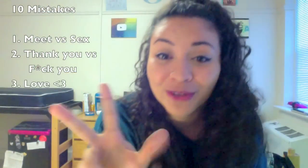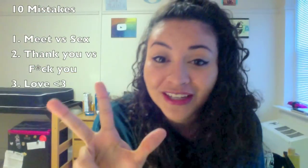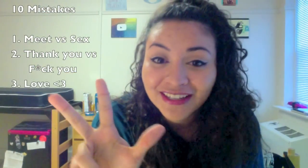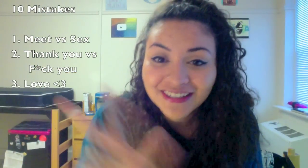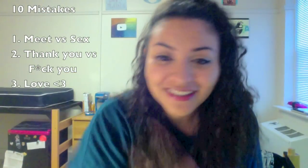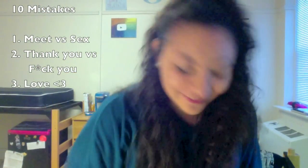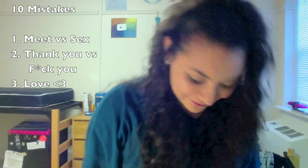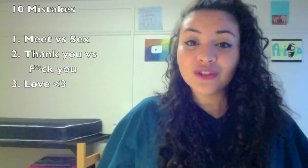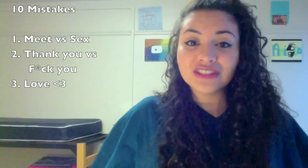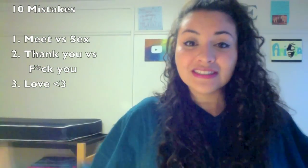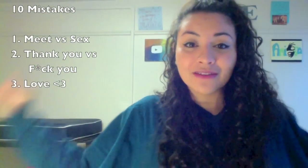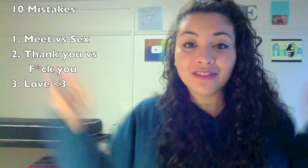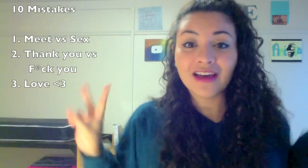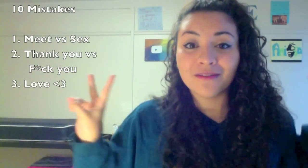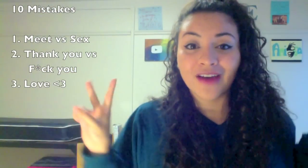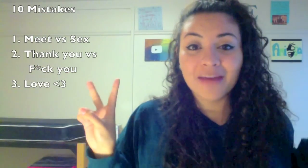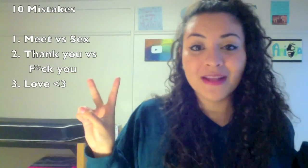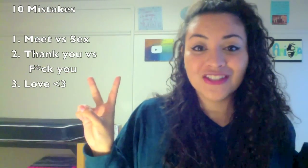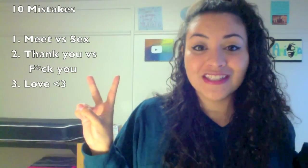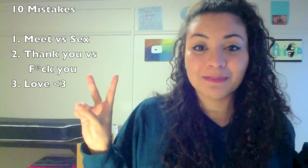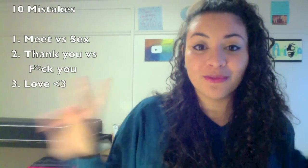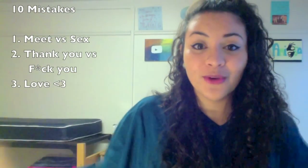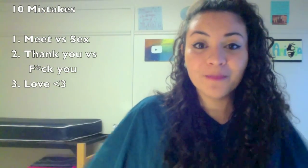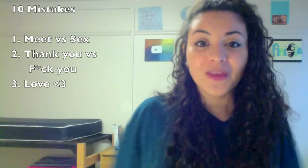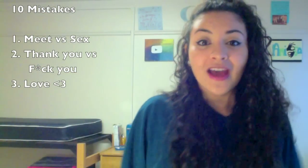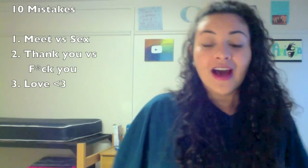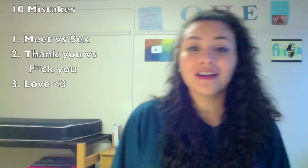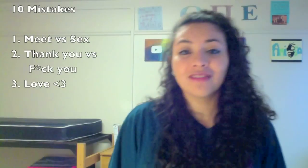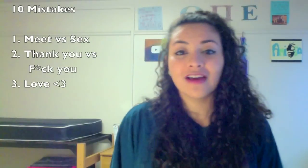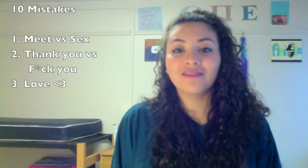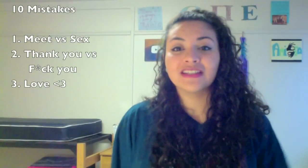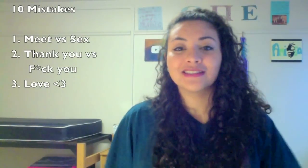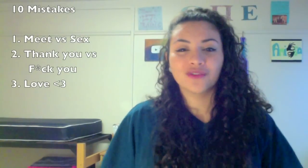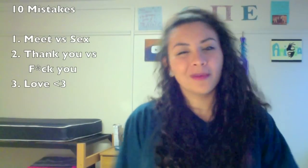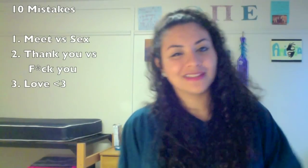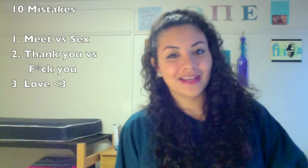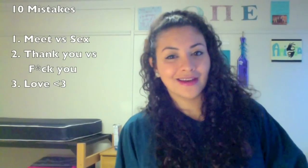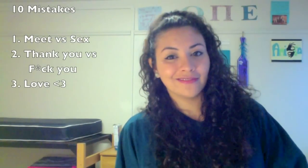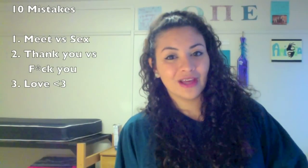3! The two versions of "love" I mentioned this before. One kind of love is the romantic